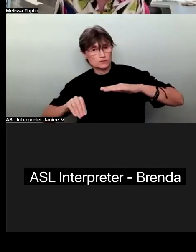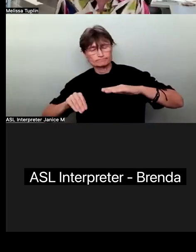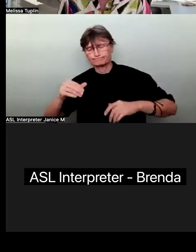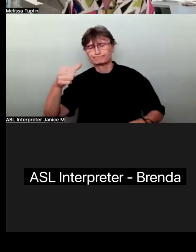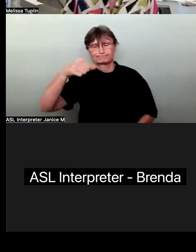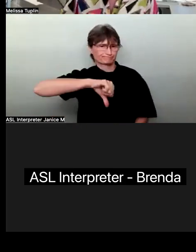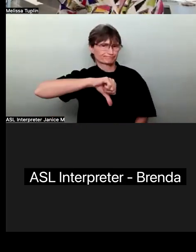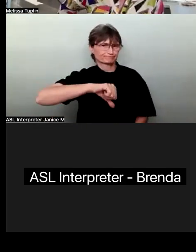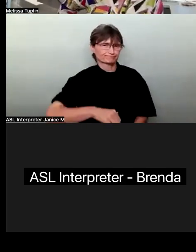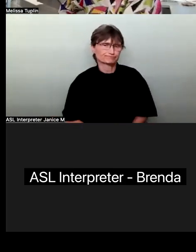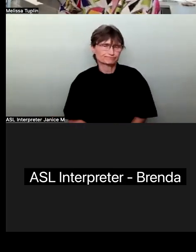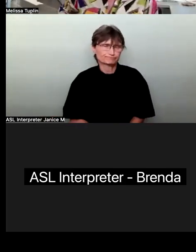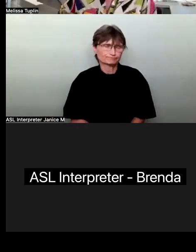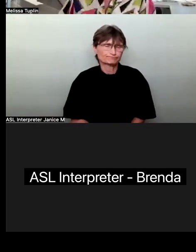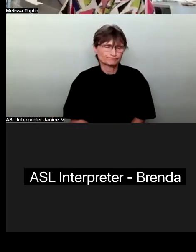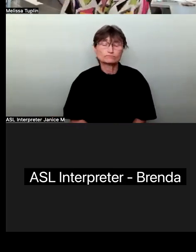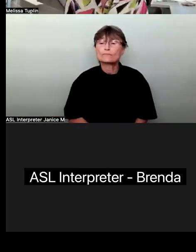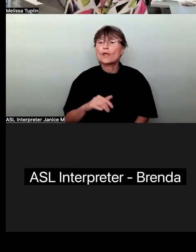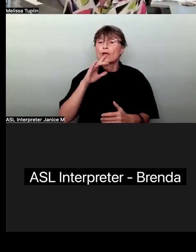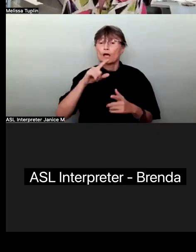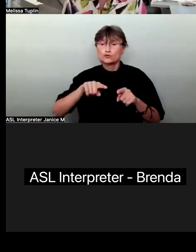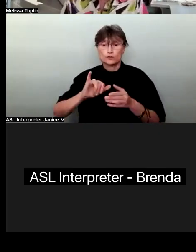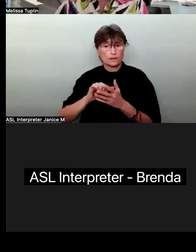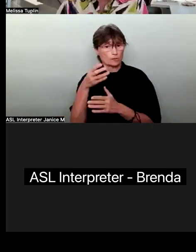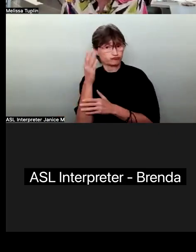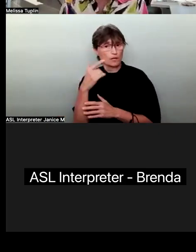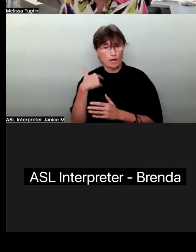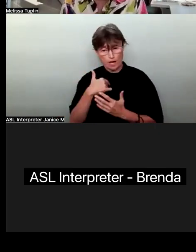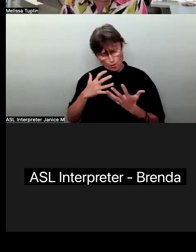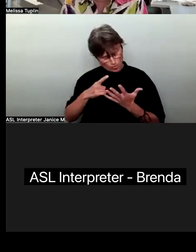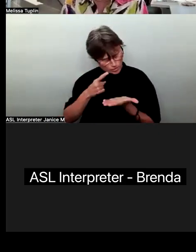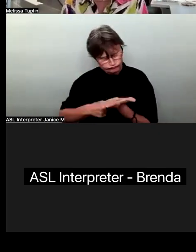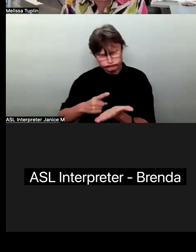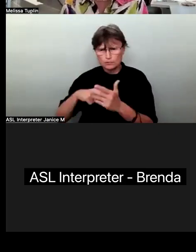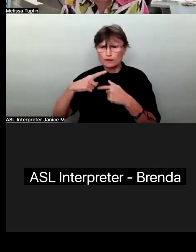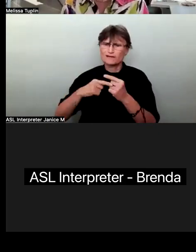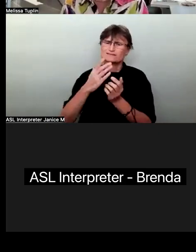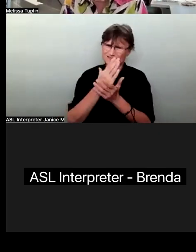Earlier in this presentation I spoke about the challenges and disparities in the operating